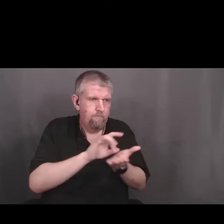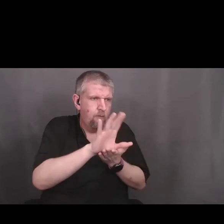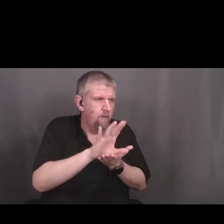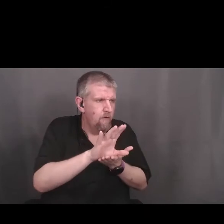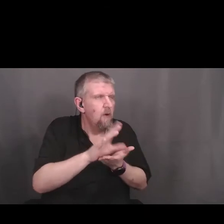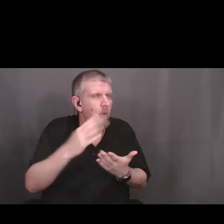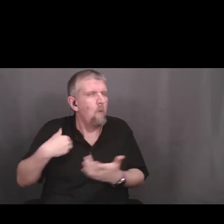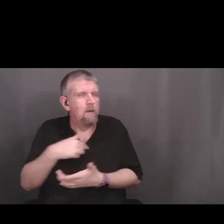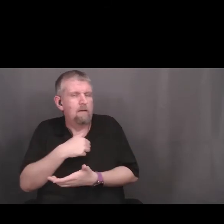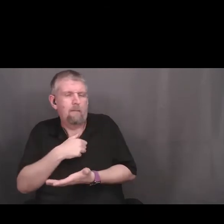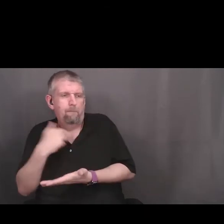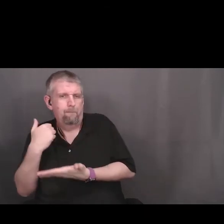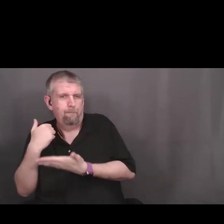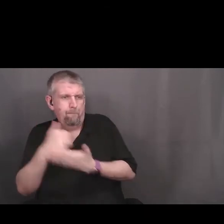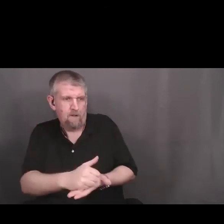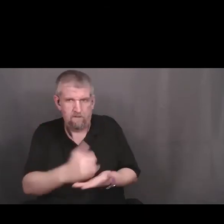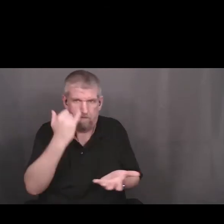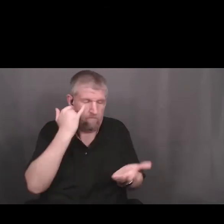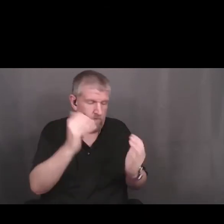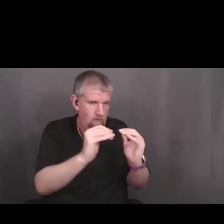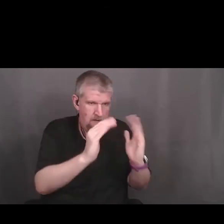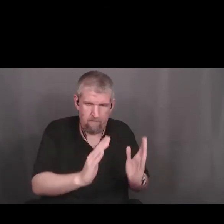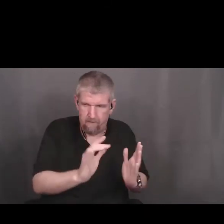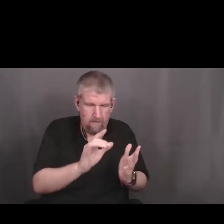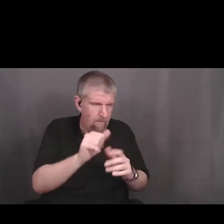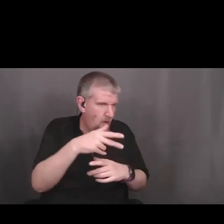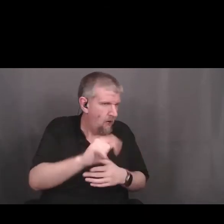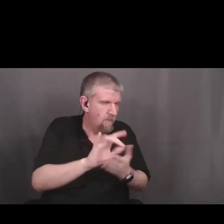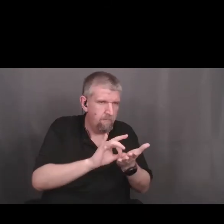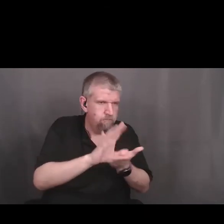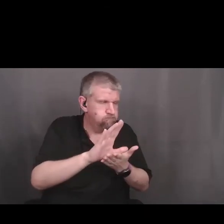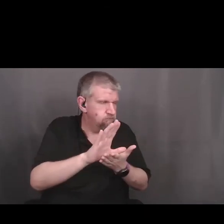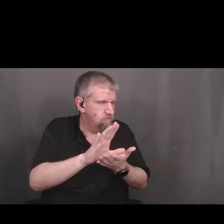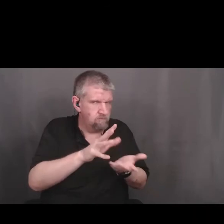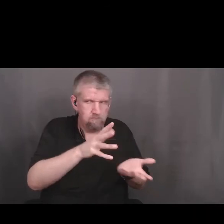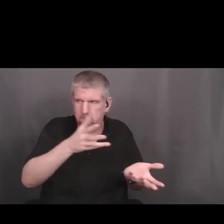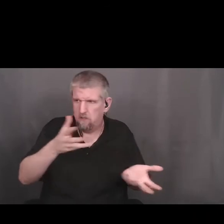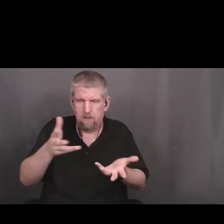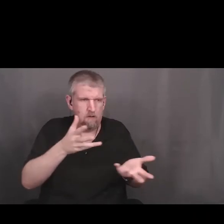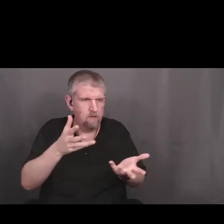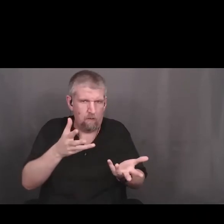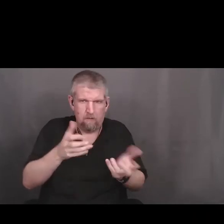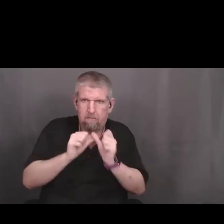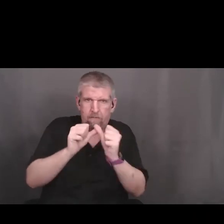because if you lose your place where you live, then that endangers your ability to keep your job.